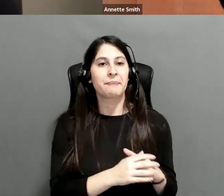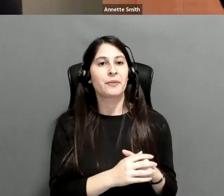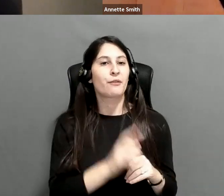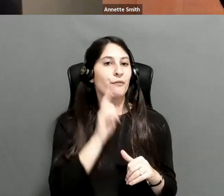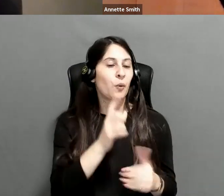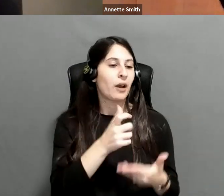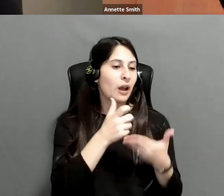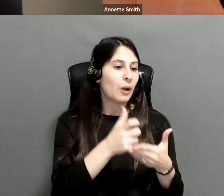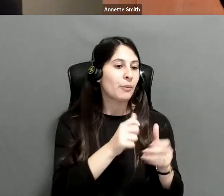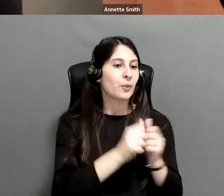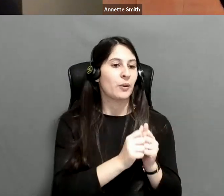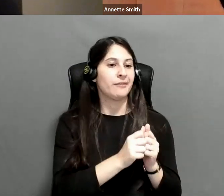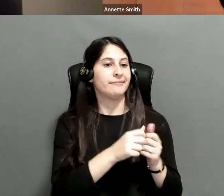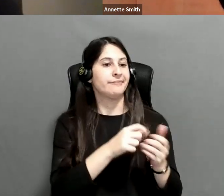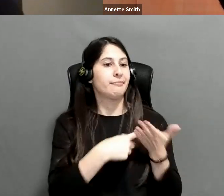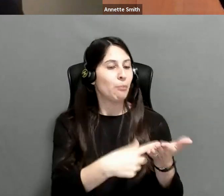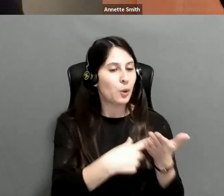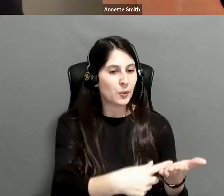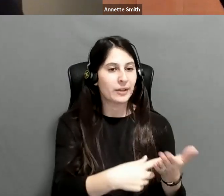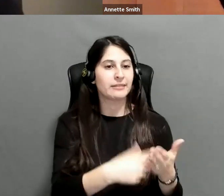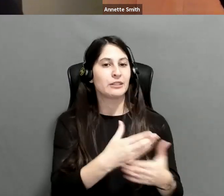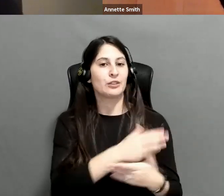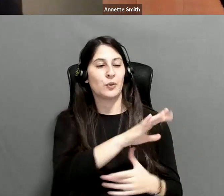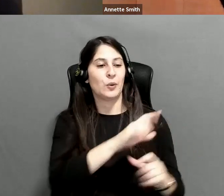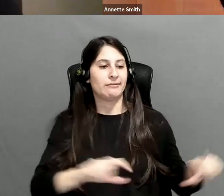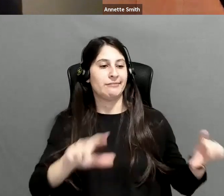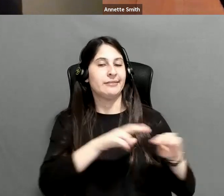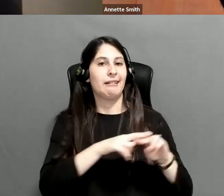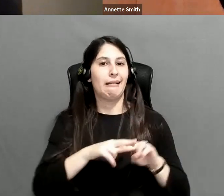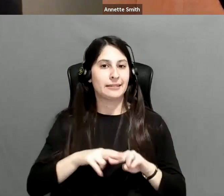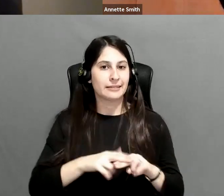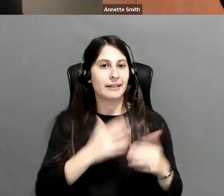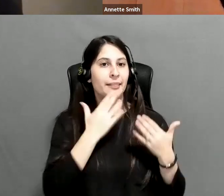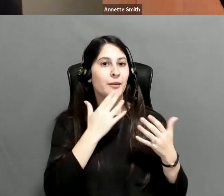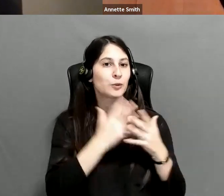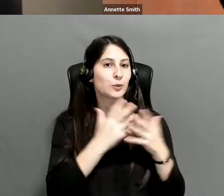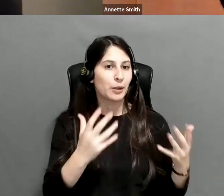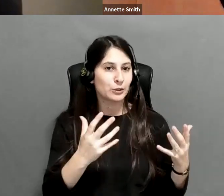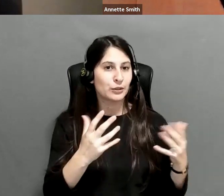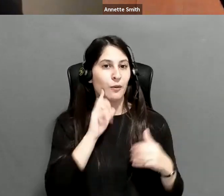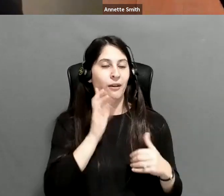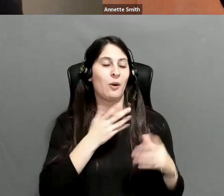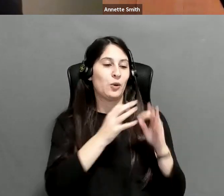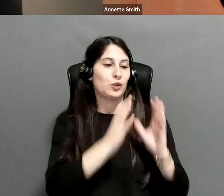and thank you so much Annette and Kathryn. For helping mod rate and